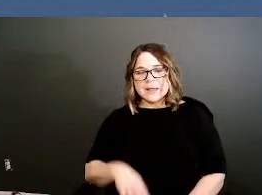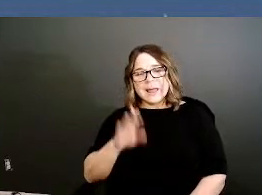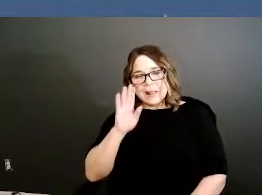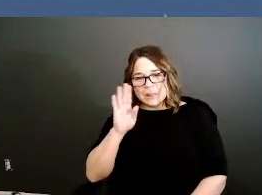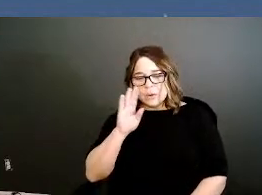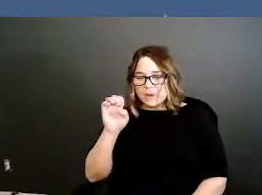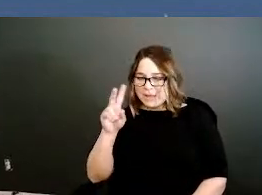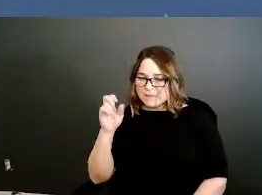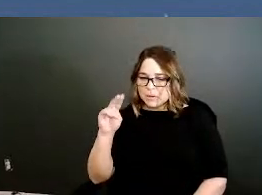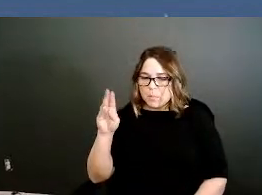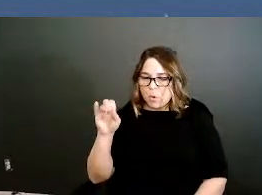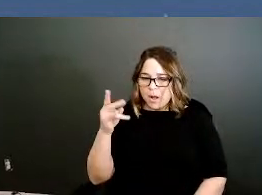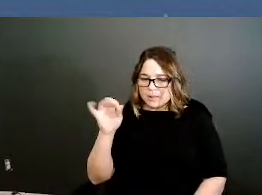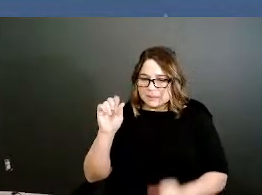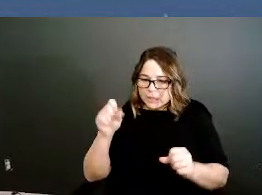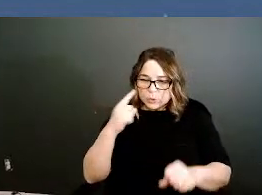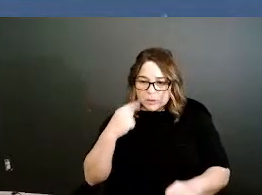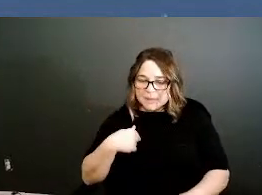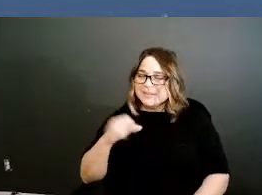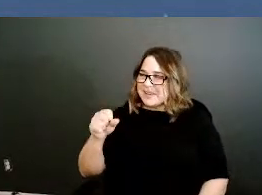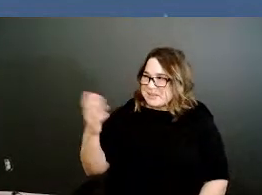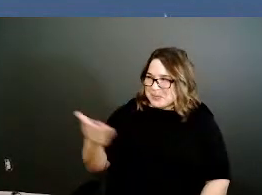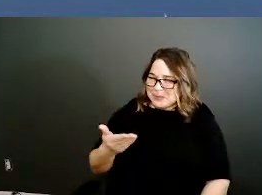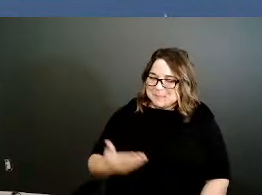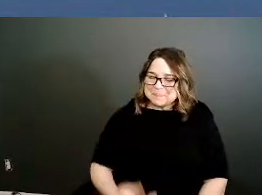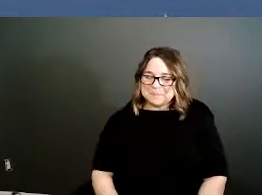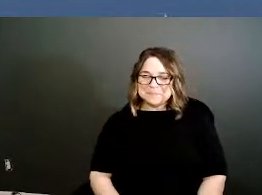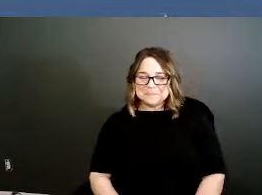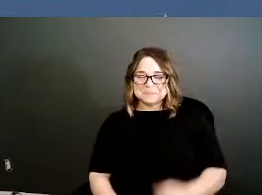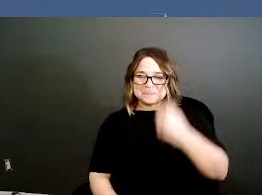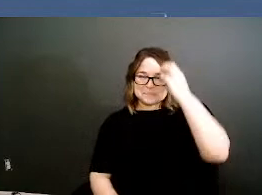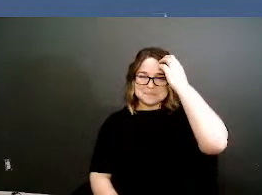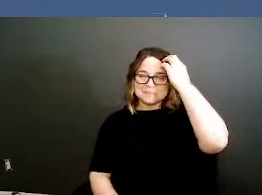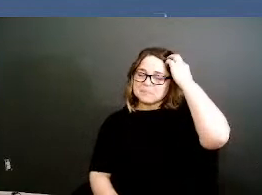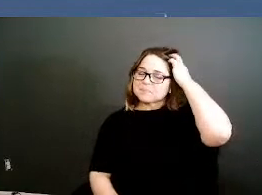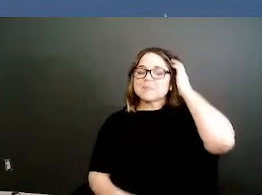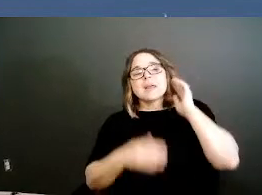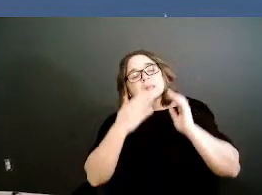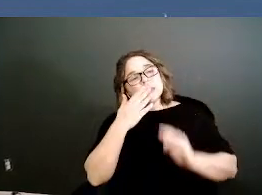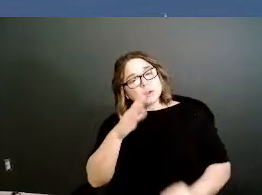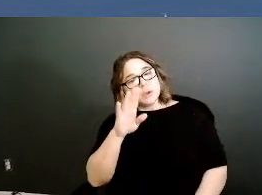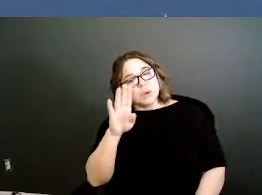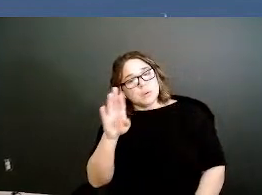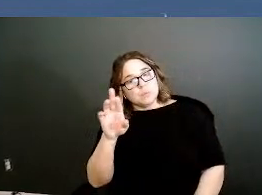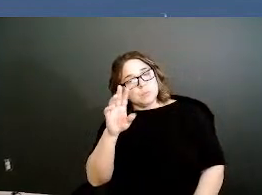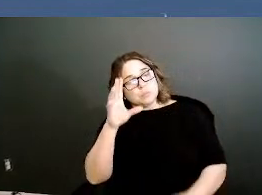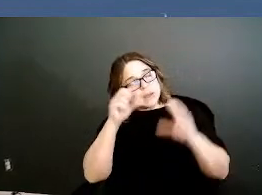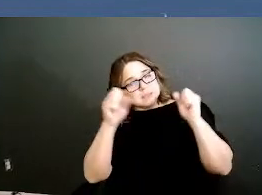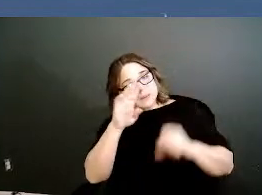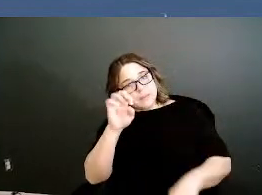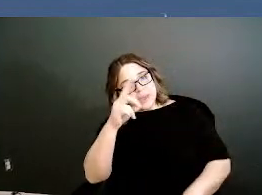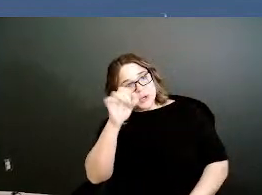I AM COMPLETED OPPOSED TO THIS BUDGET INCREASE FOR THE POLICE DEPARTMENT. I DON'T THINK THAT YOU SHOULD INCREASE THEIR FUNDING AT THIS TIME. THE POLICE DEPARTMENT IS